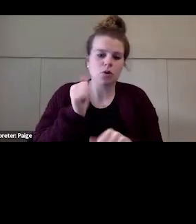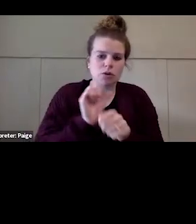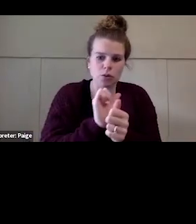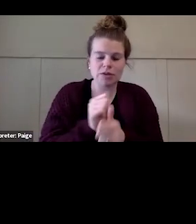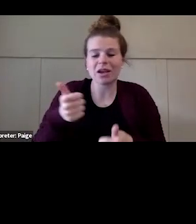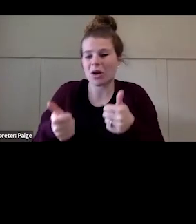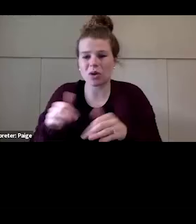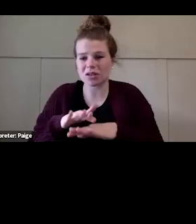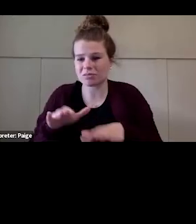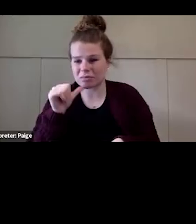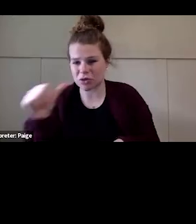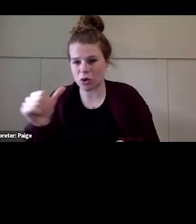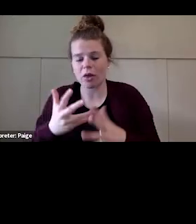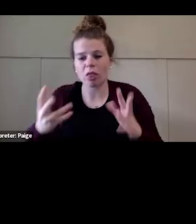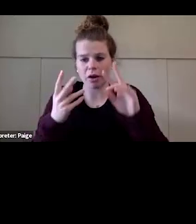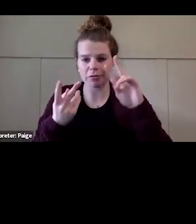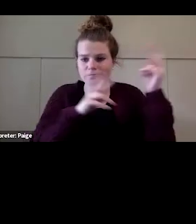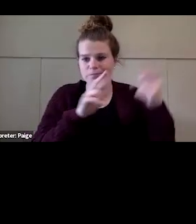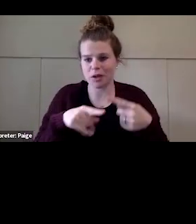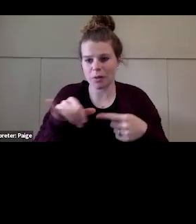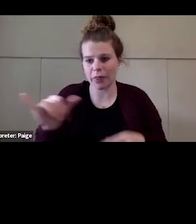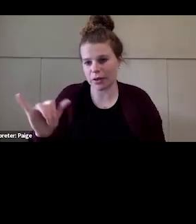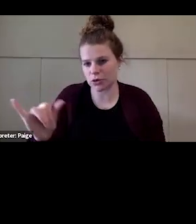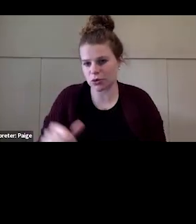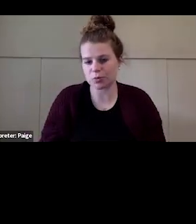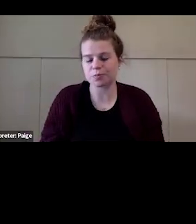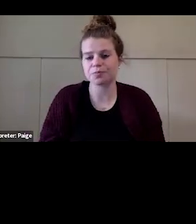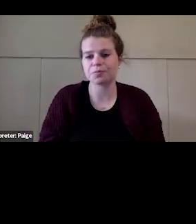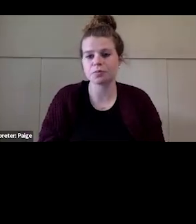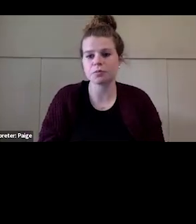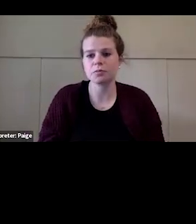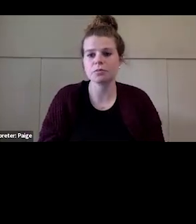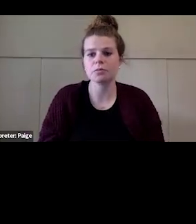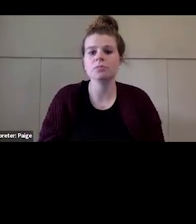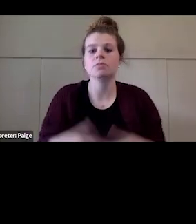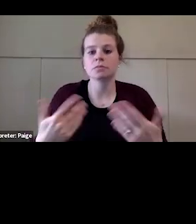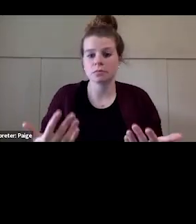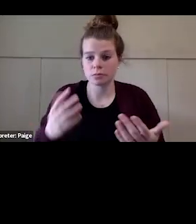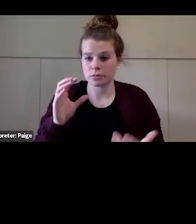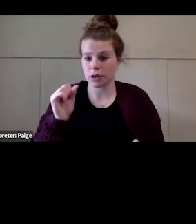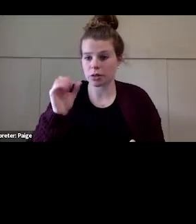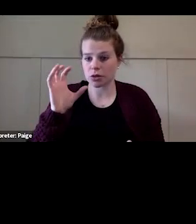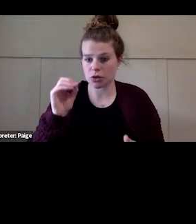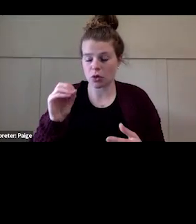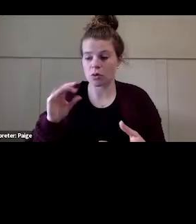because there was a lot of misconception about that as well. So ultimately, we came up with the call types